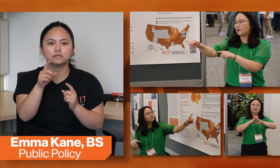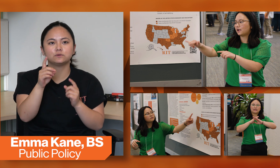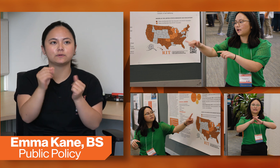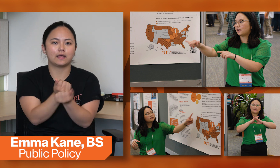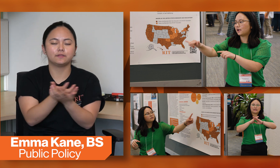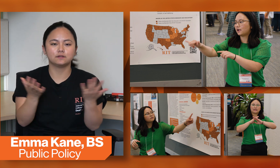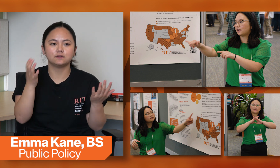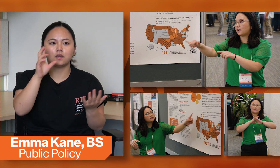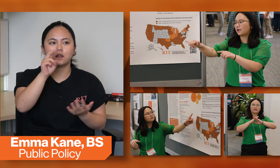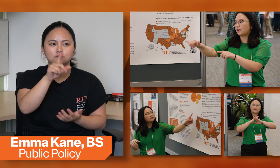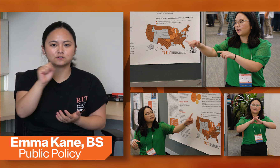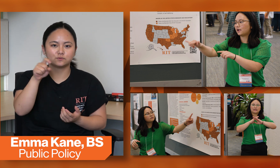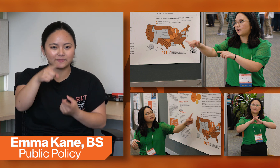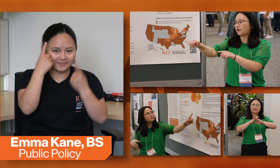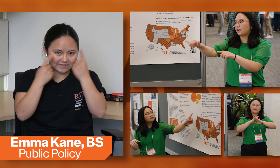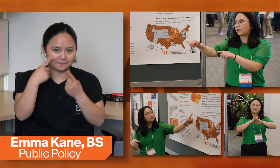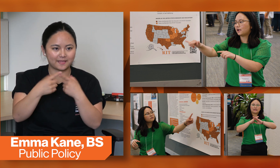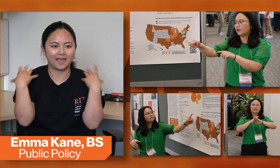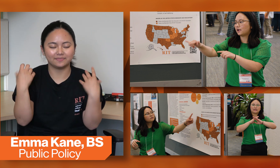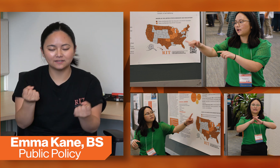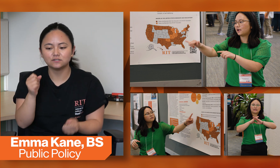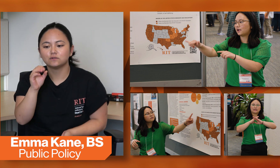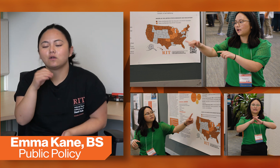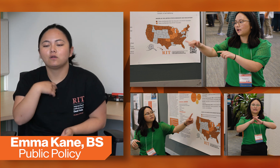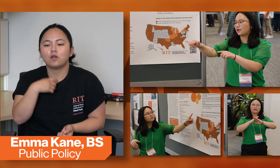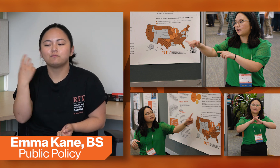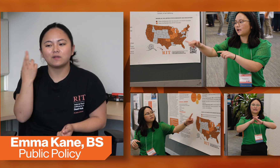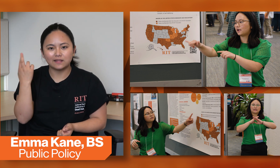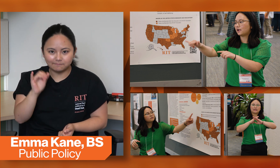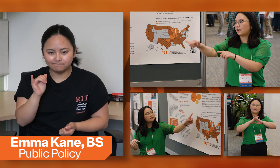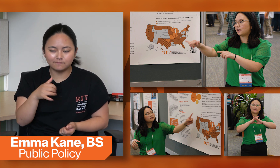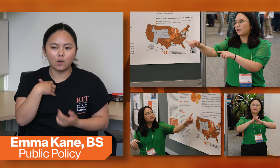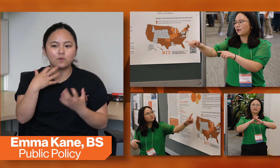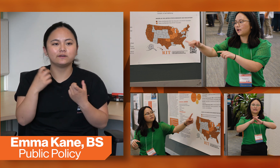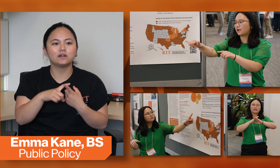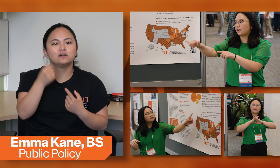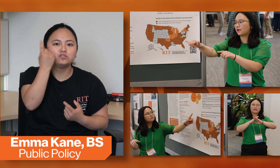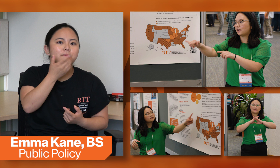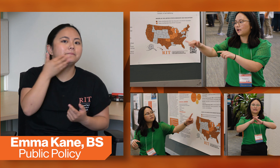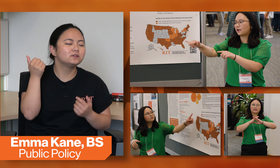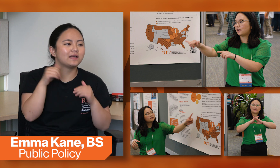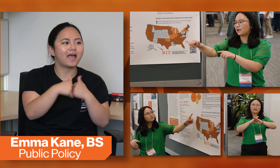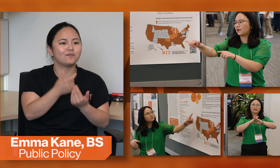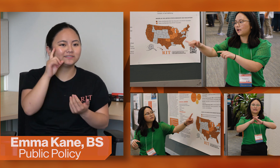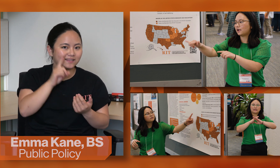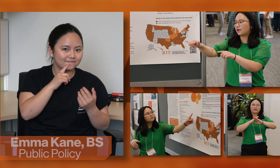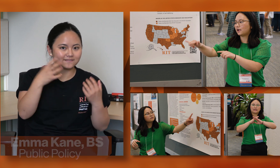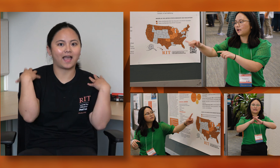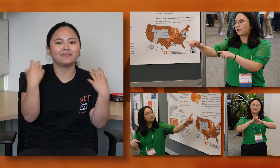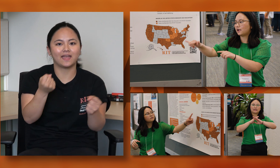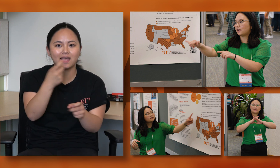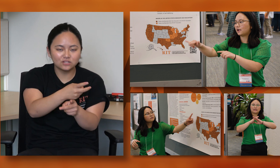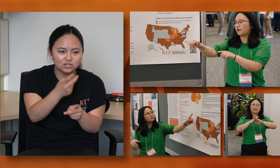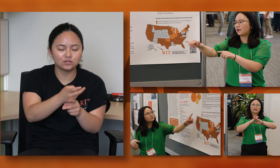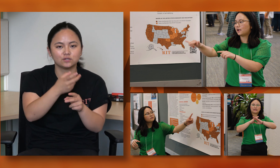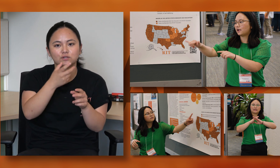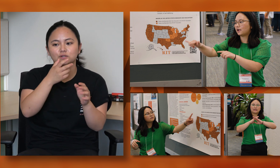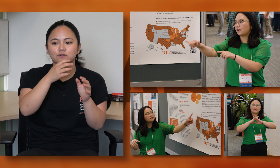I can't know everything about policy until I start thinking about health. So, I realized that I wanted to have a better understanding of Deaf health care,